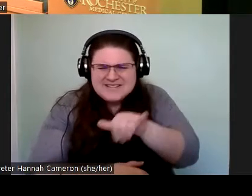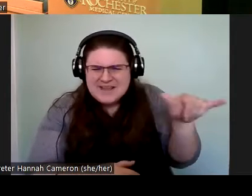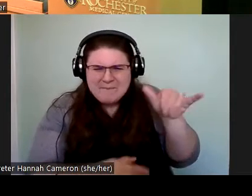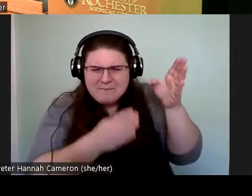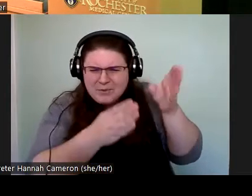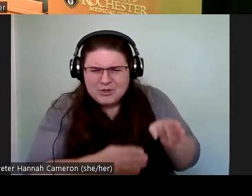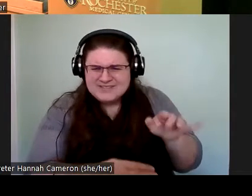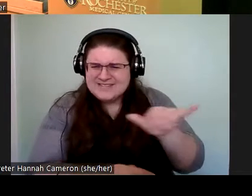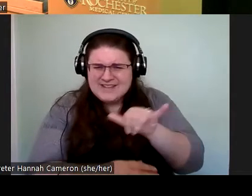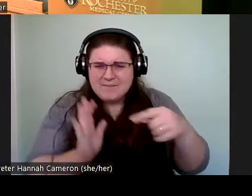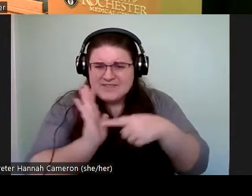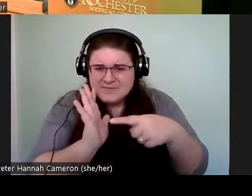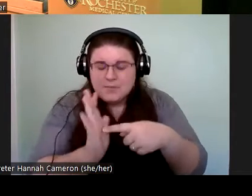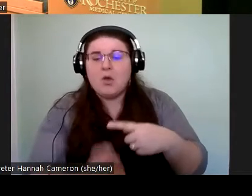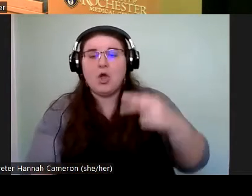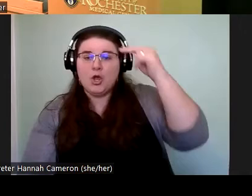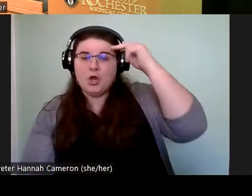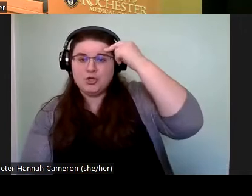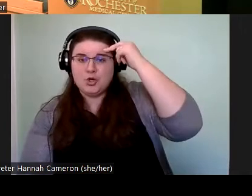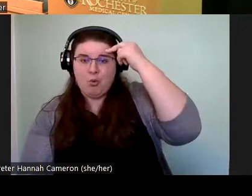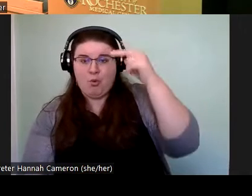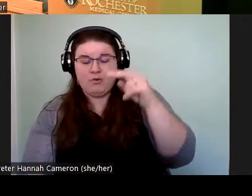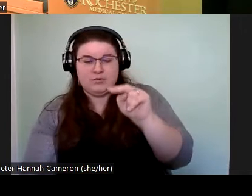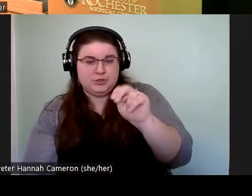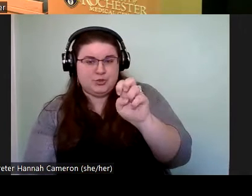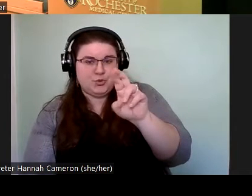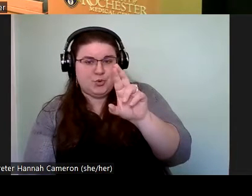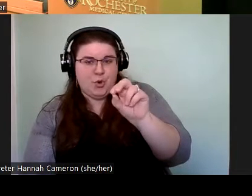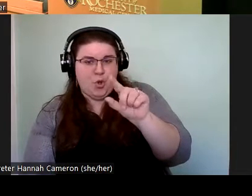one point we called it neurology and then it was okay to talk to me but as soon as it became mental